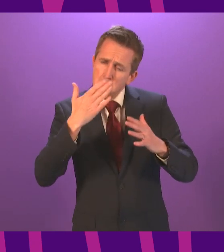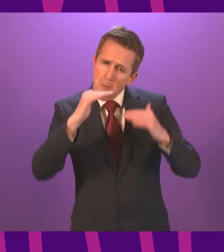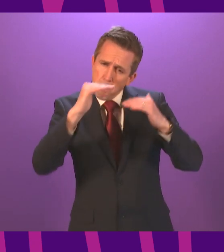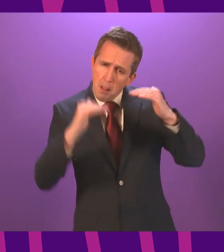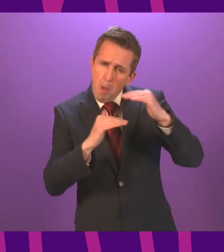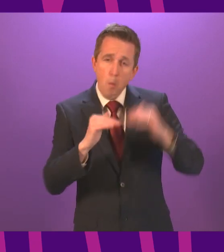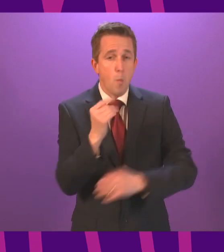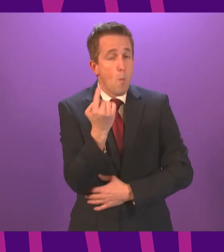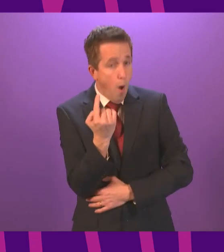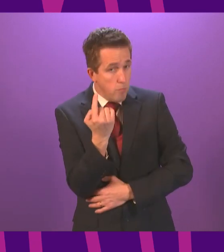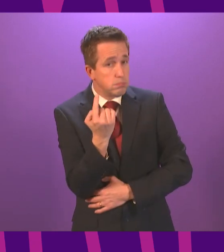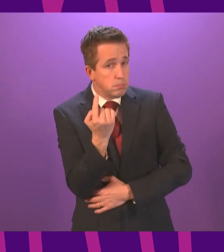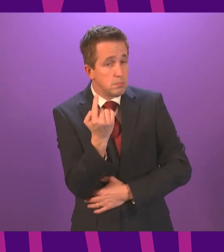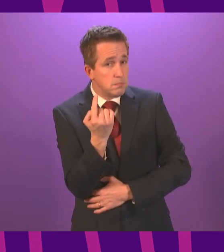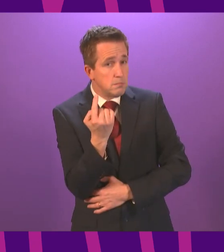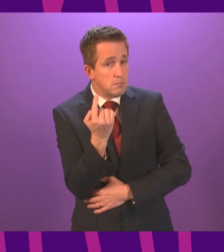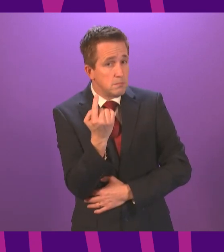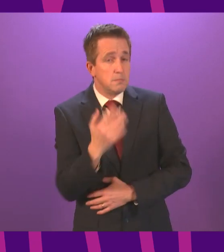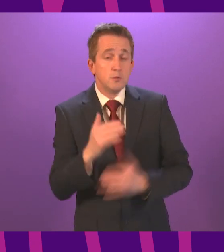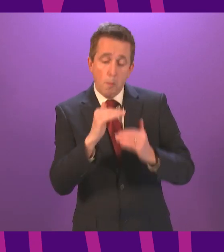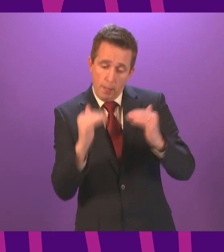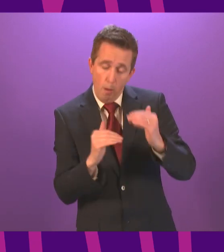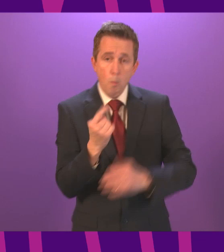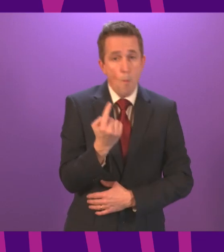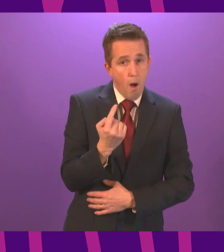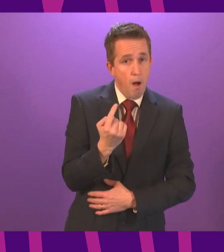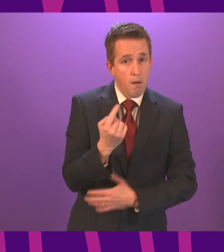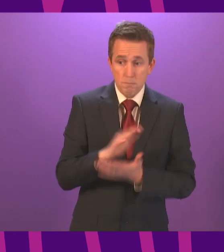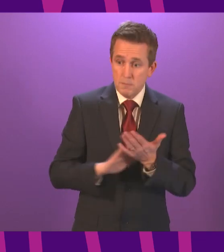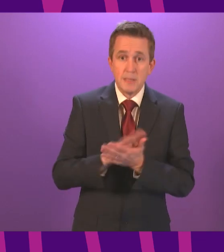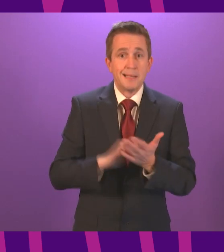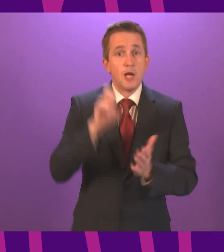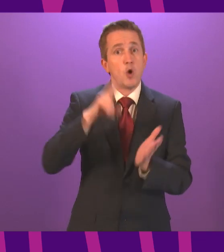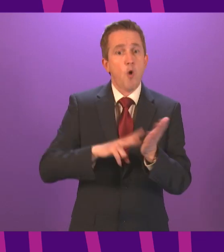that the current tough measures that have been in place have had an effect. However,